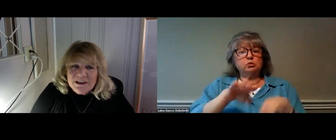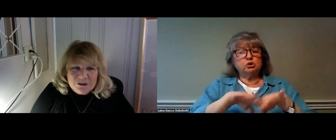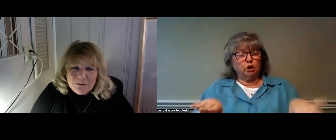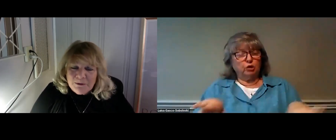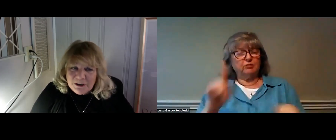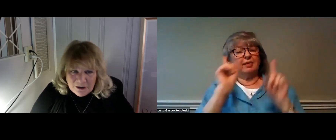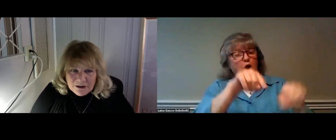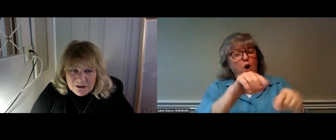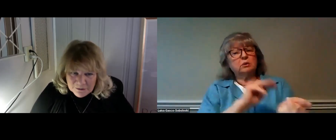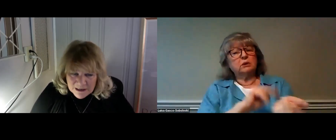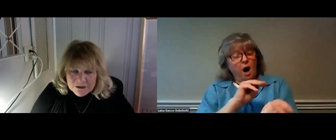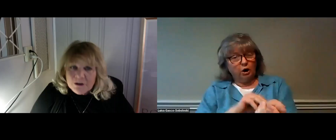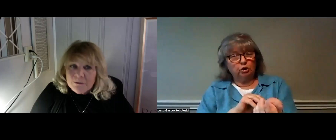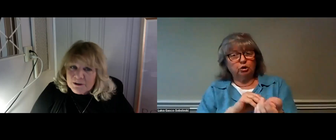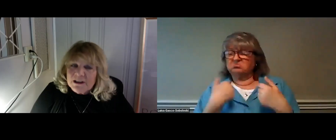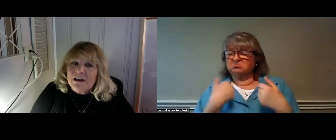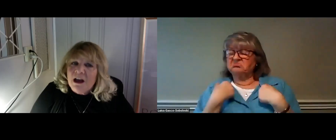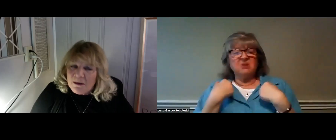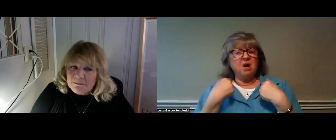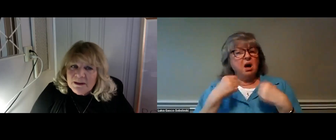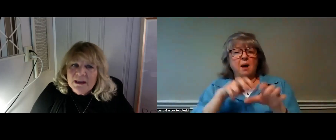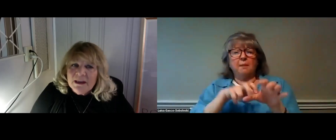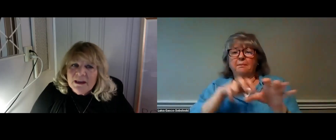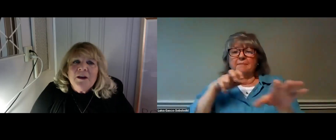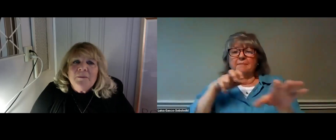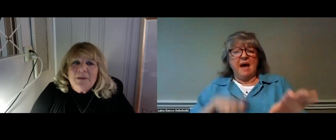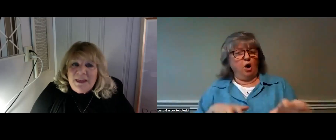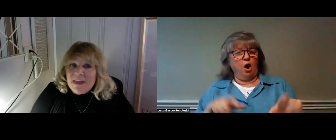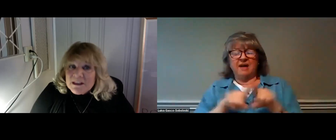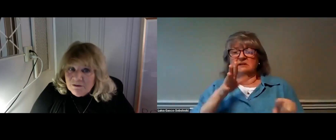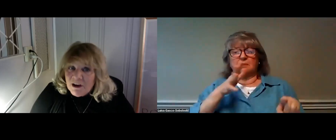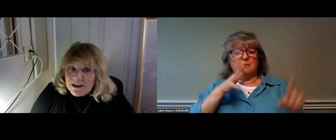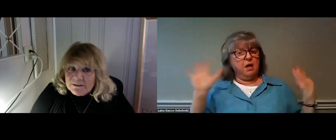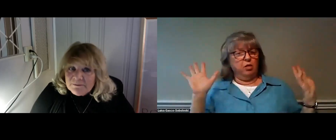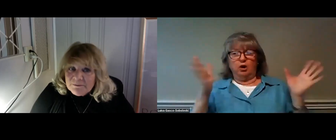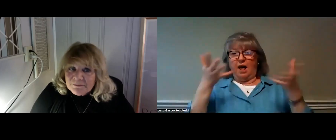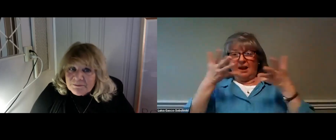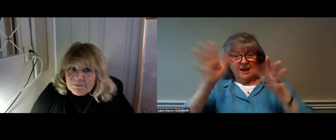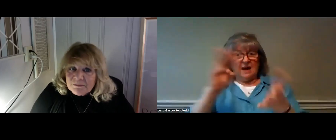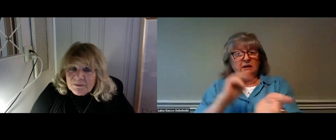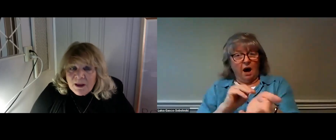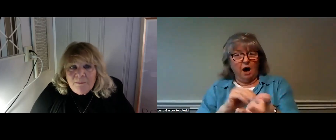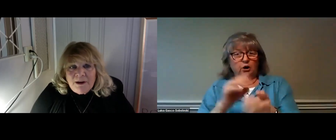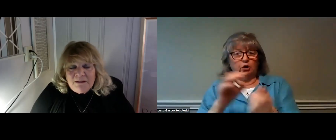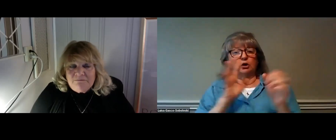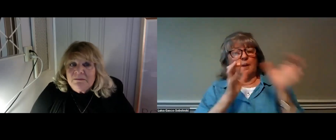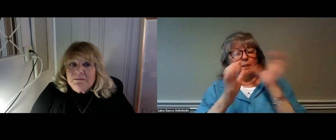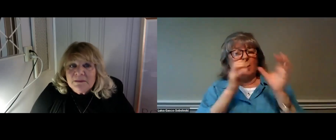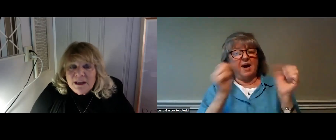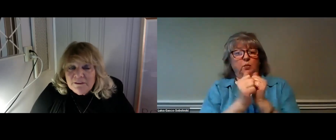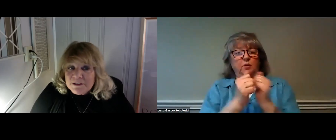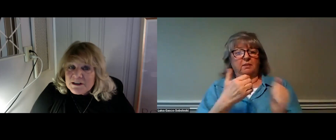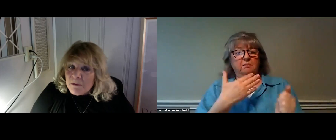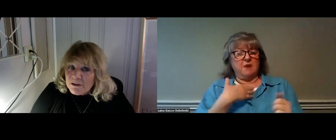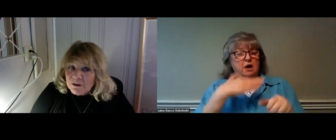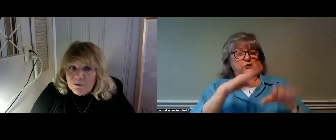interpreter can come and that's fine. But if it's a mother with a